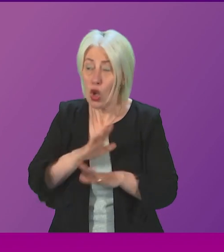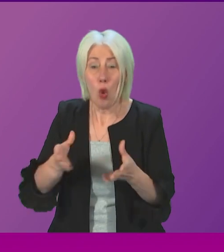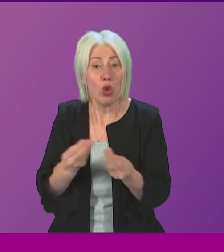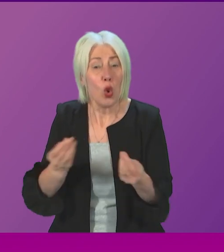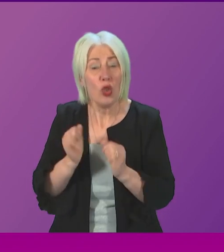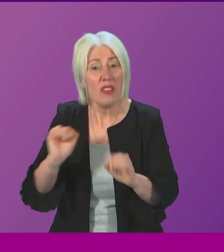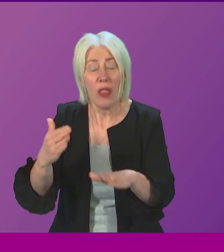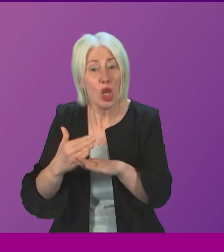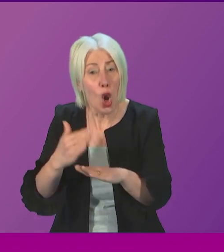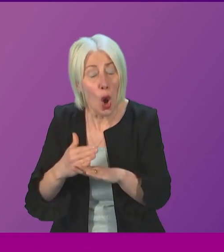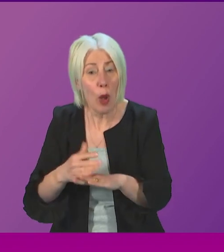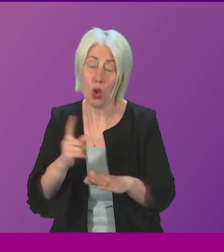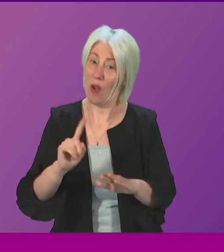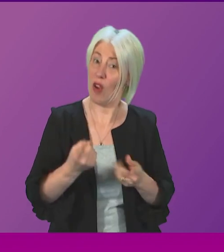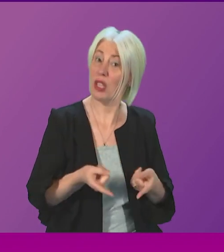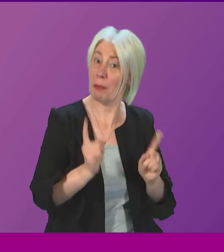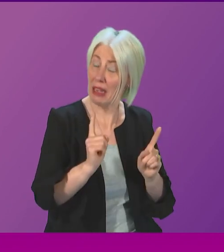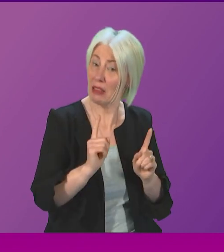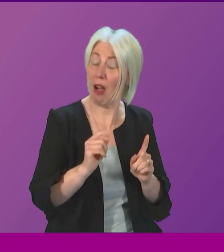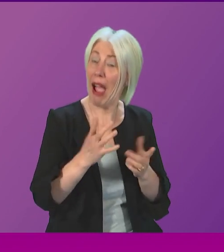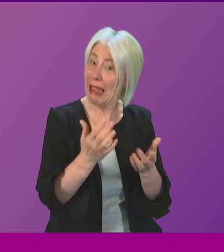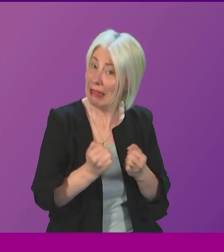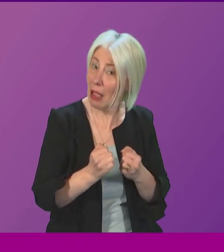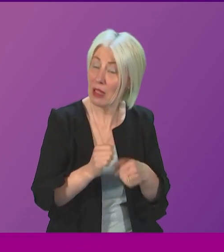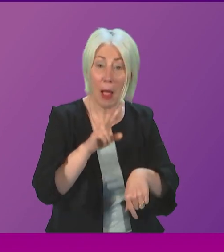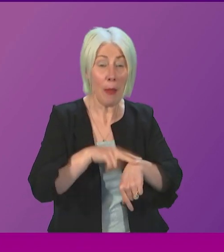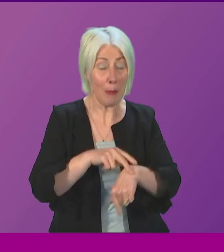Does the First Minister accept that Scotland’s police officers are being asked to do too